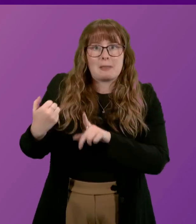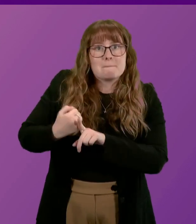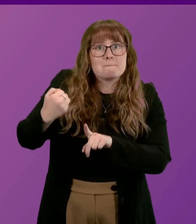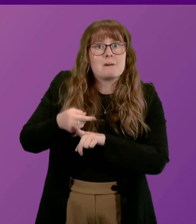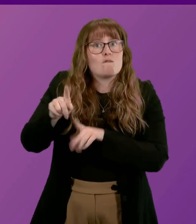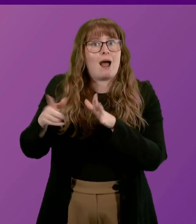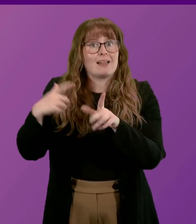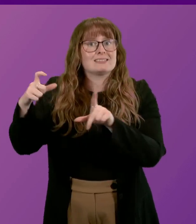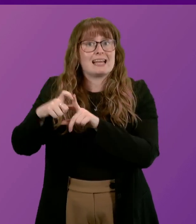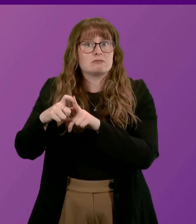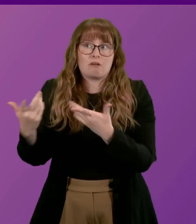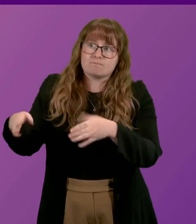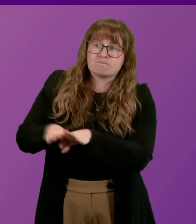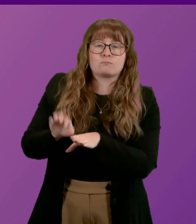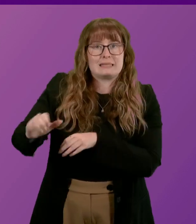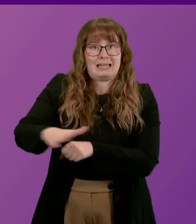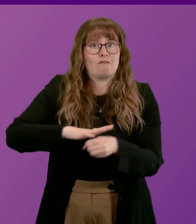at Alexander Dennis for his constituency. Throughout all his time in the Parliament, he